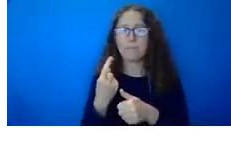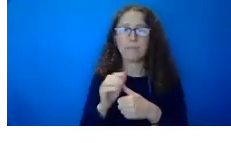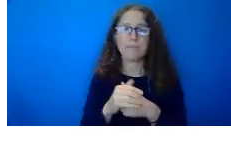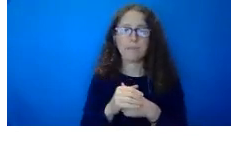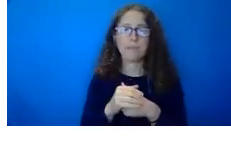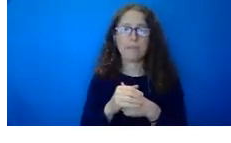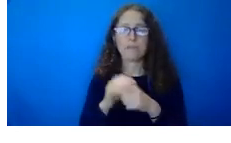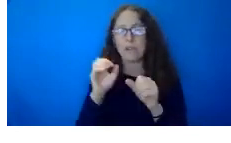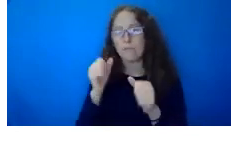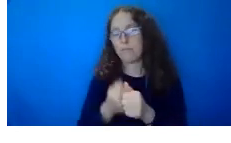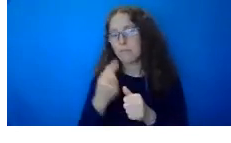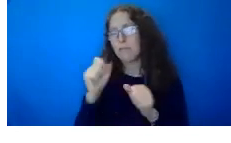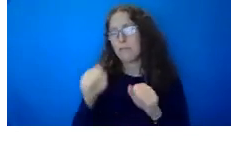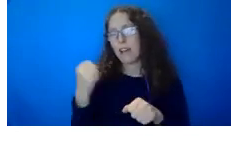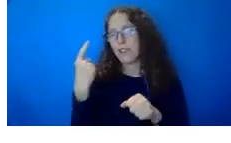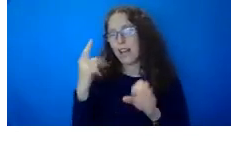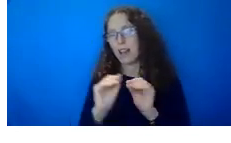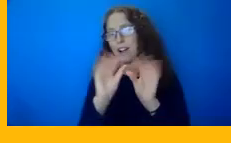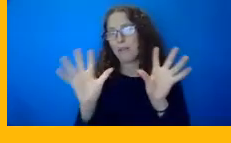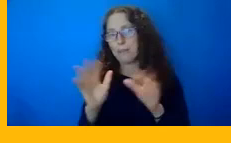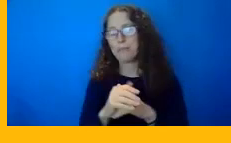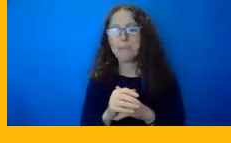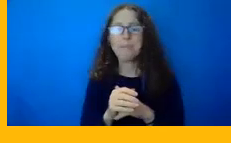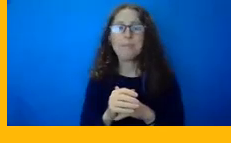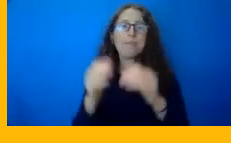FOR EXAMPLE I AM KIP AND I HAVE A QUESTION. IF YOU USE